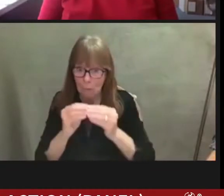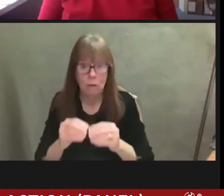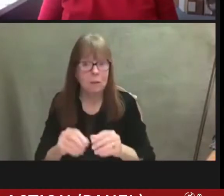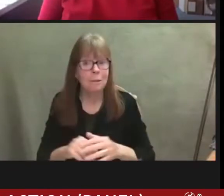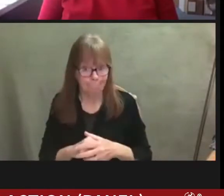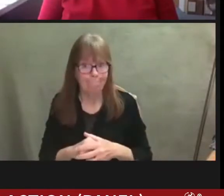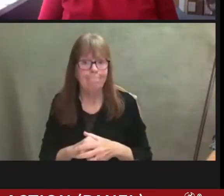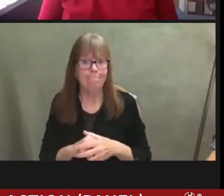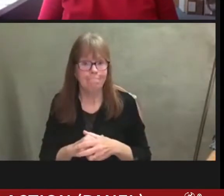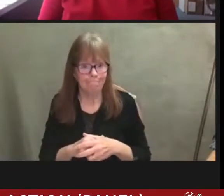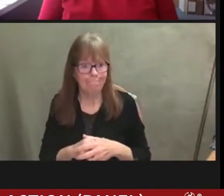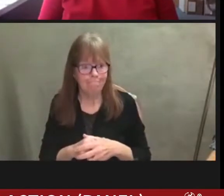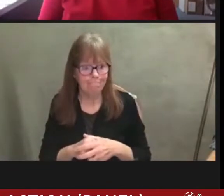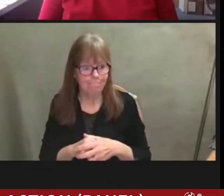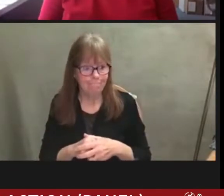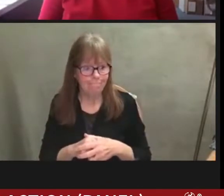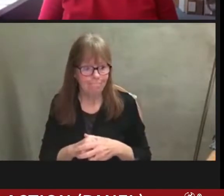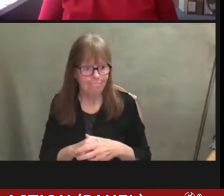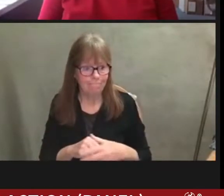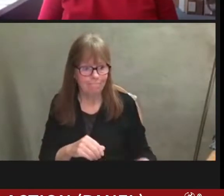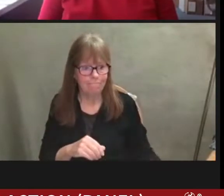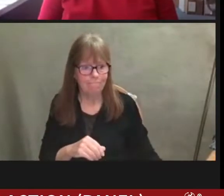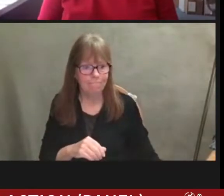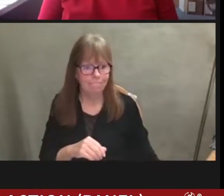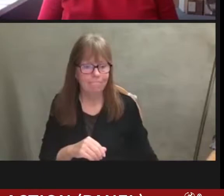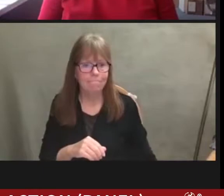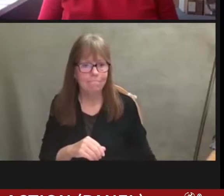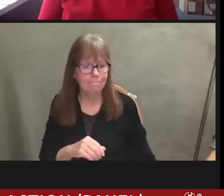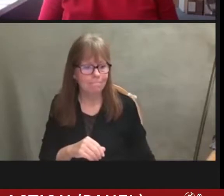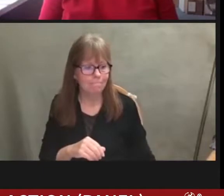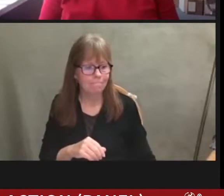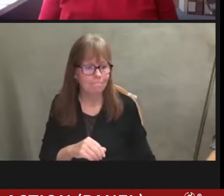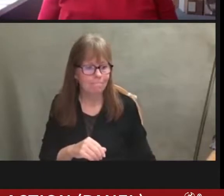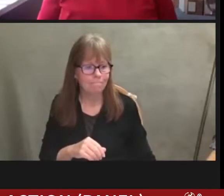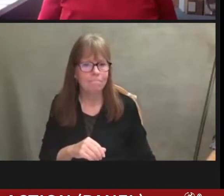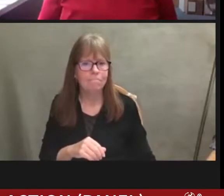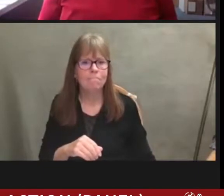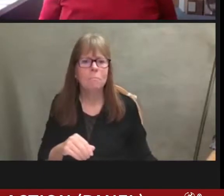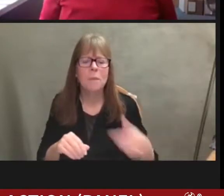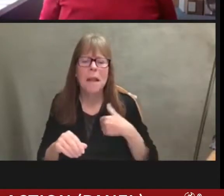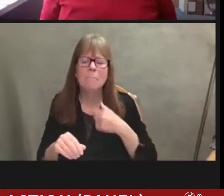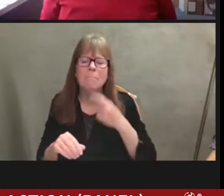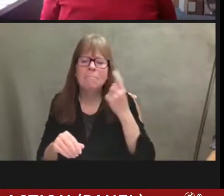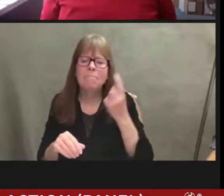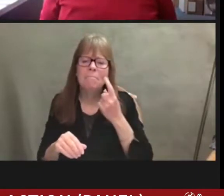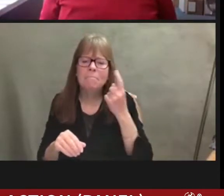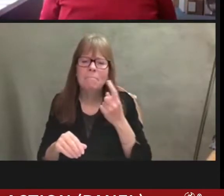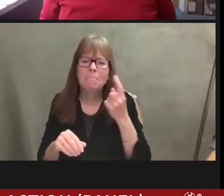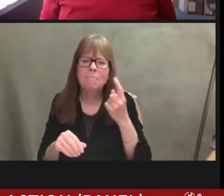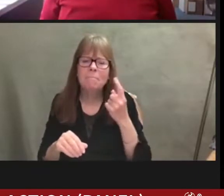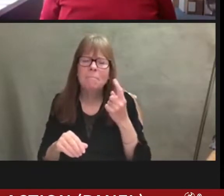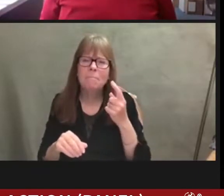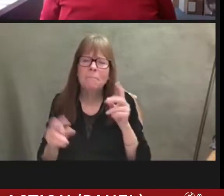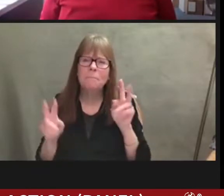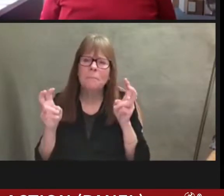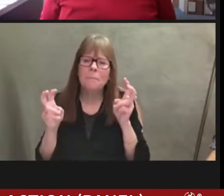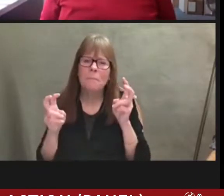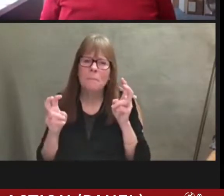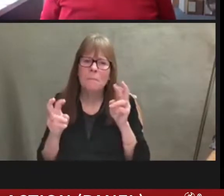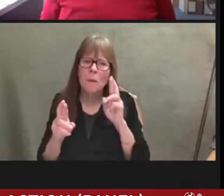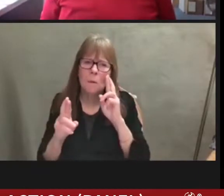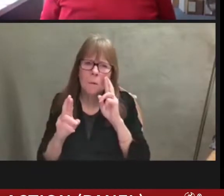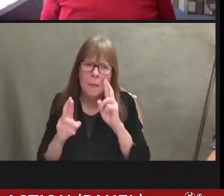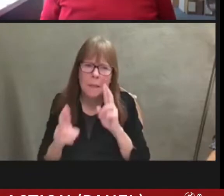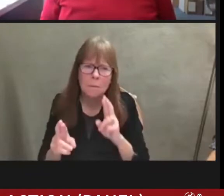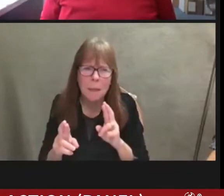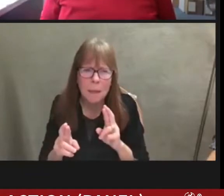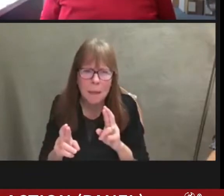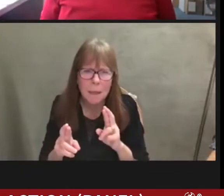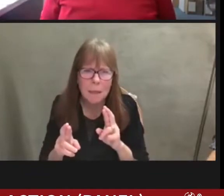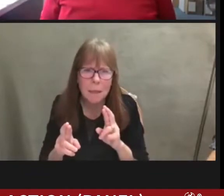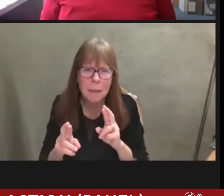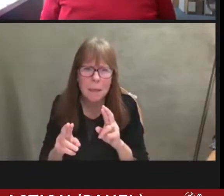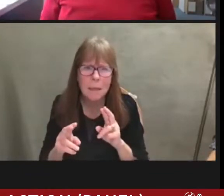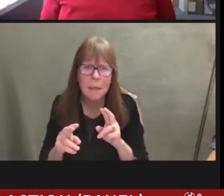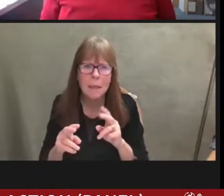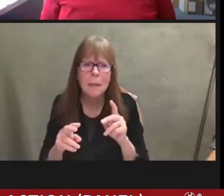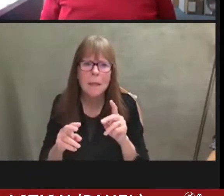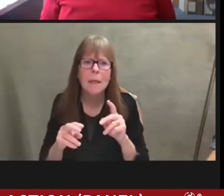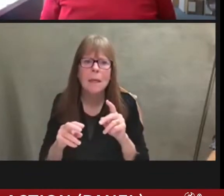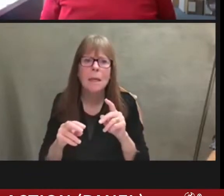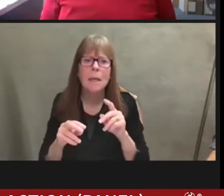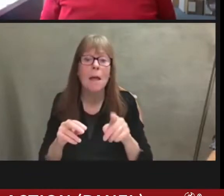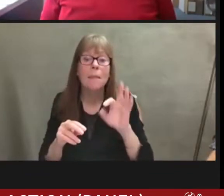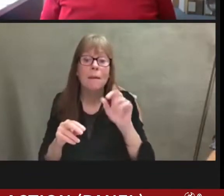I'm just thinking and reflecting, and I’m reflecting on the fact it's been 30 years